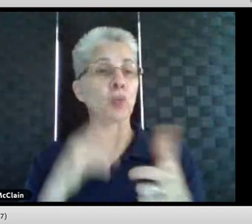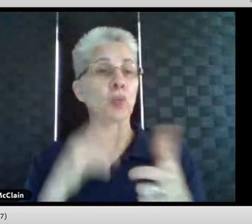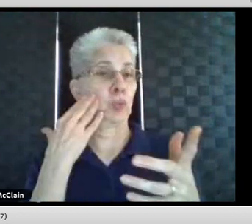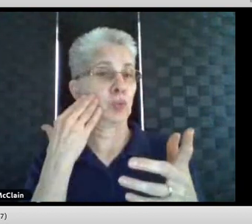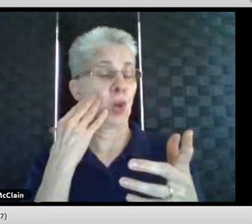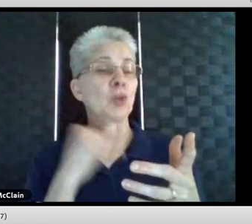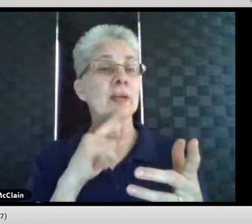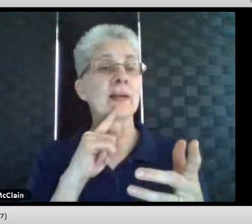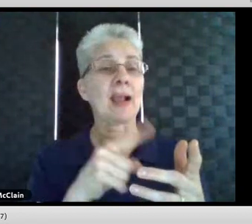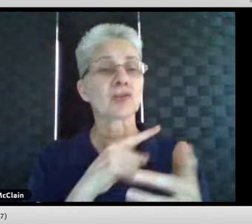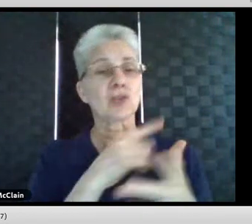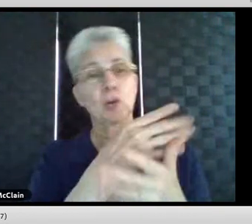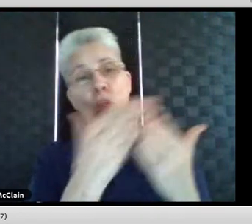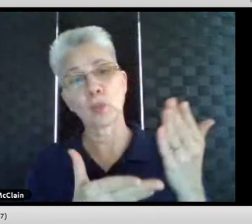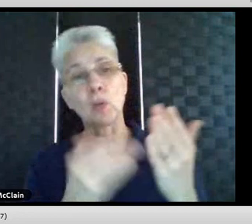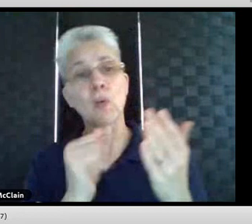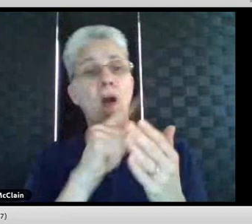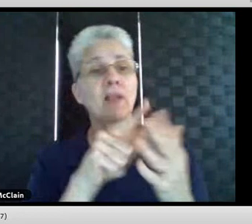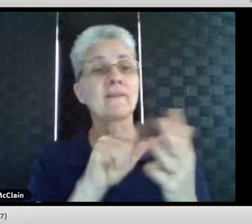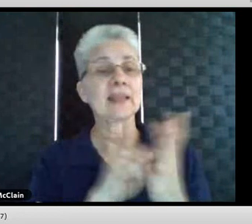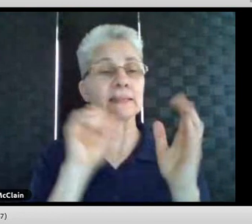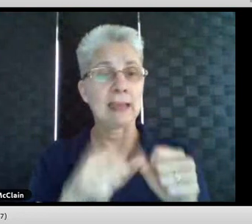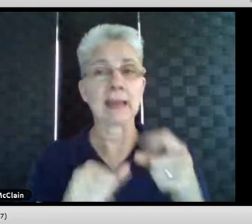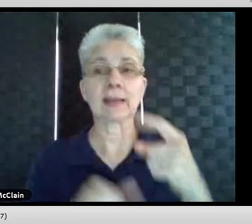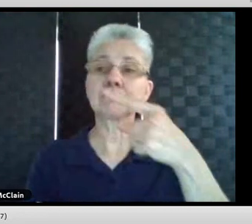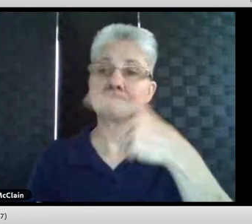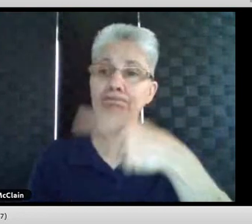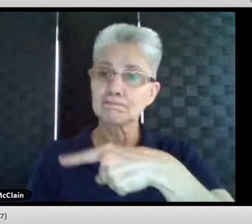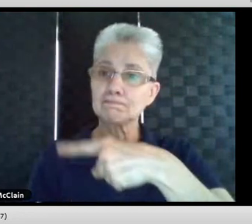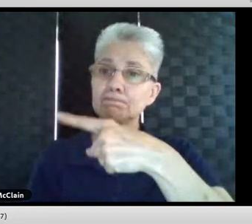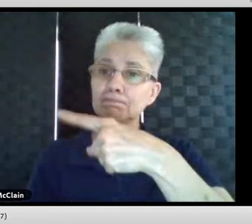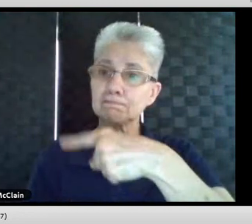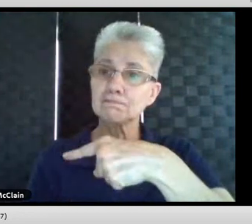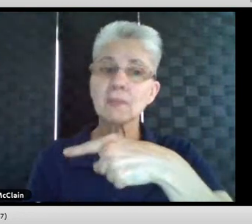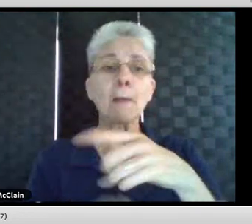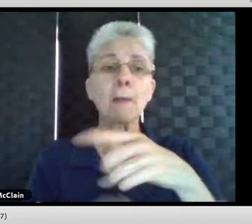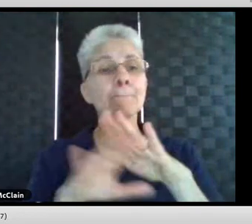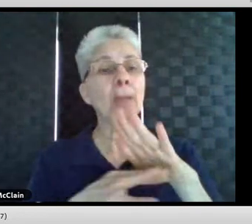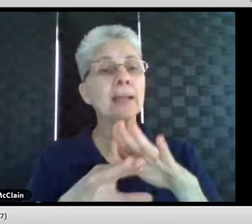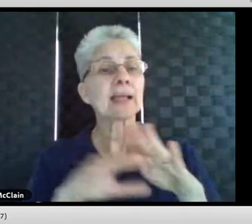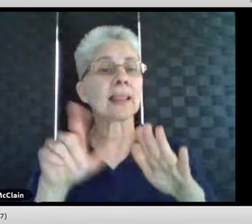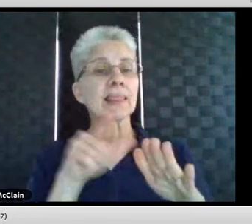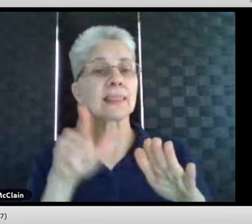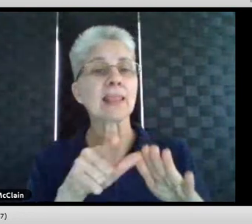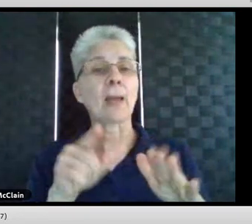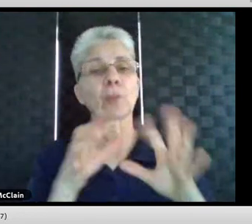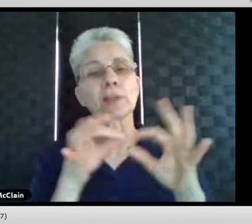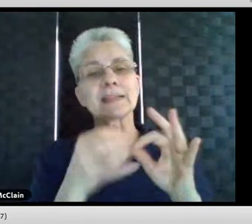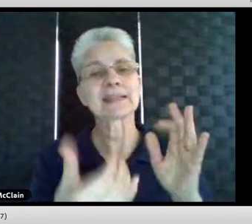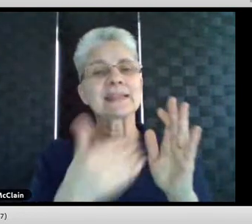you could actually go through all of these, you know? Basically, "The librarian restated the question," and that was it.